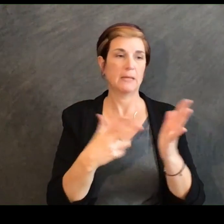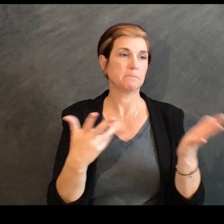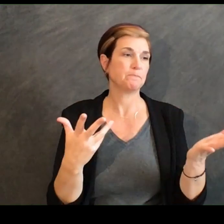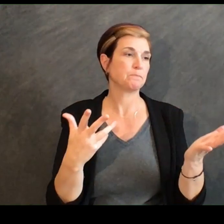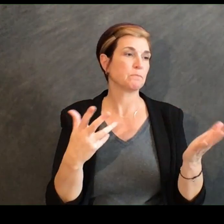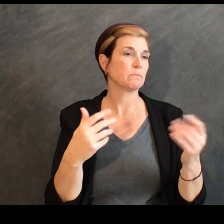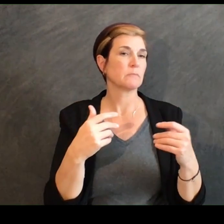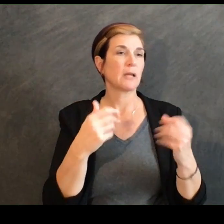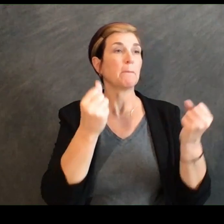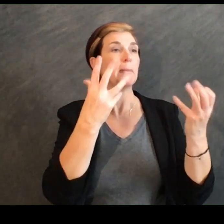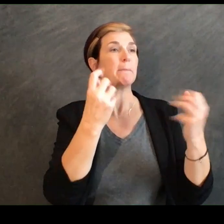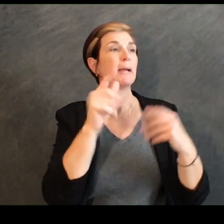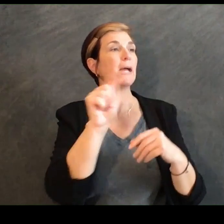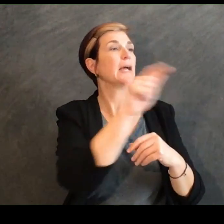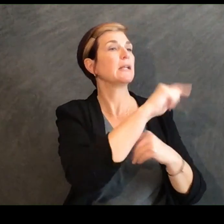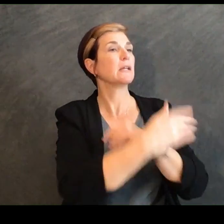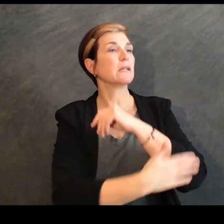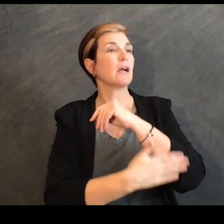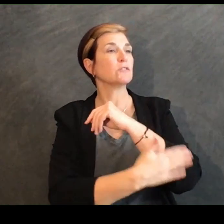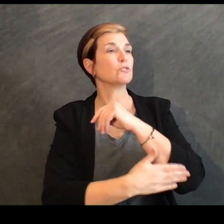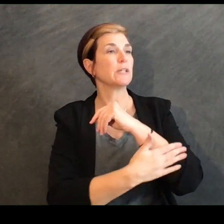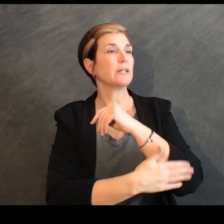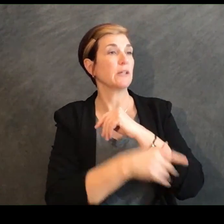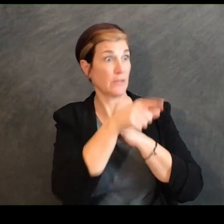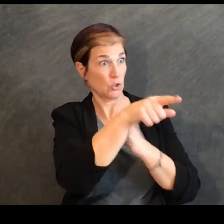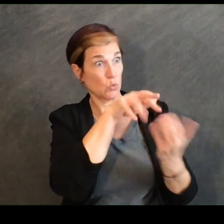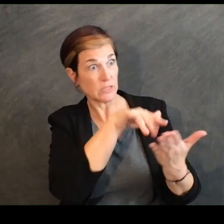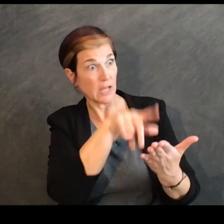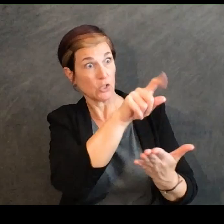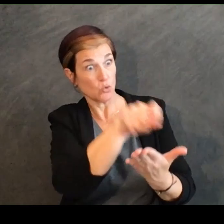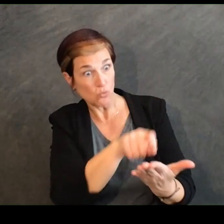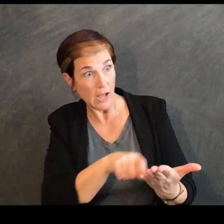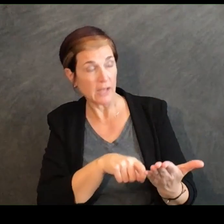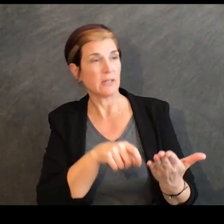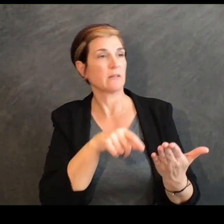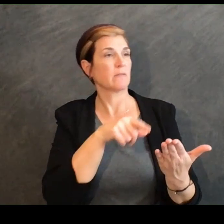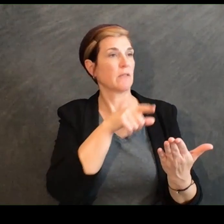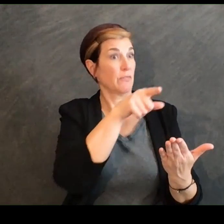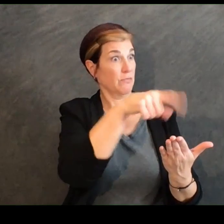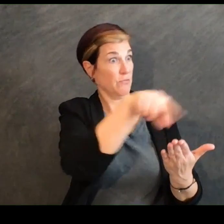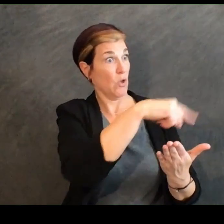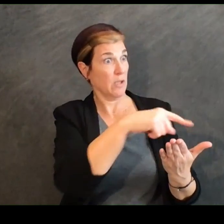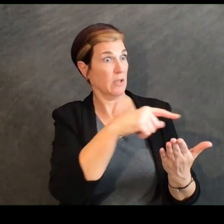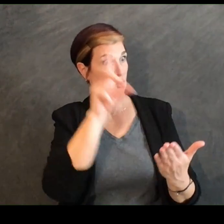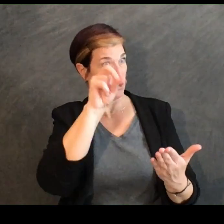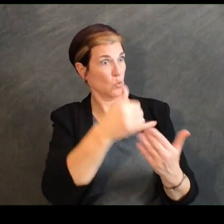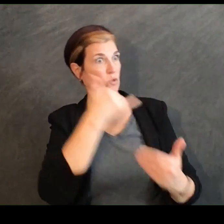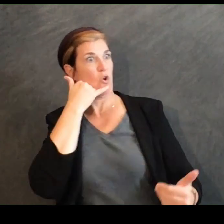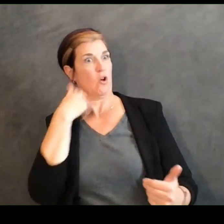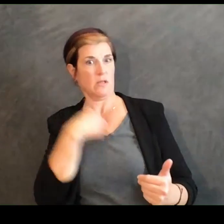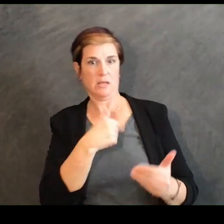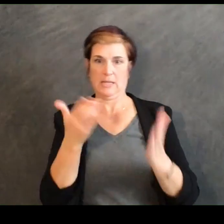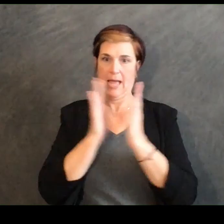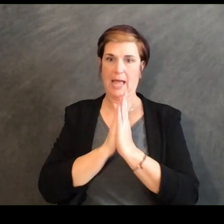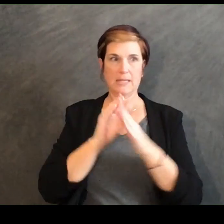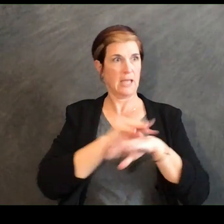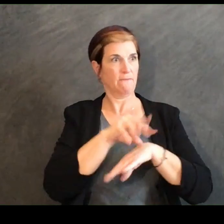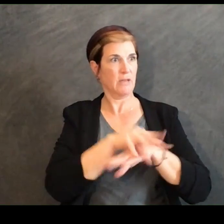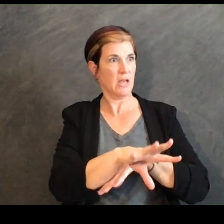you know about that you're writing about and they're calling us asking for advice they're asking for the advice of the people behind me